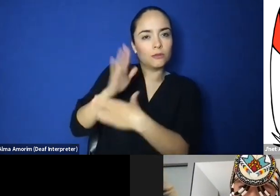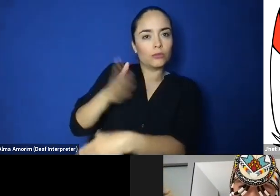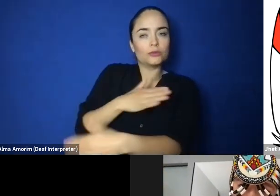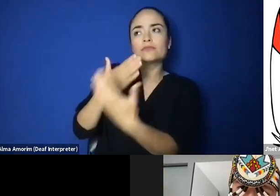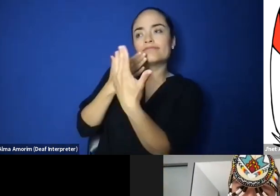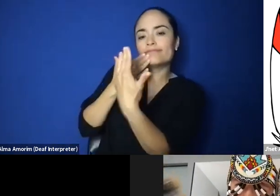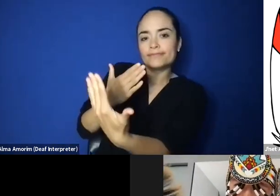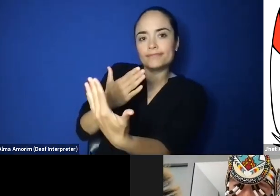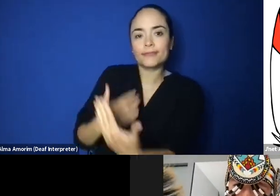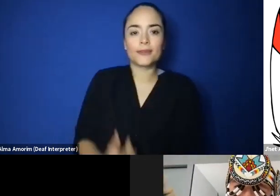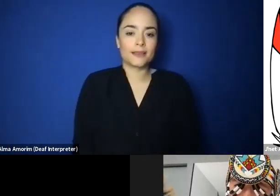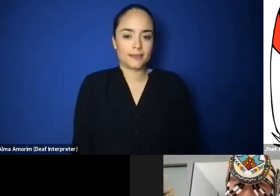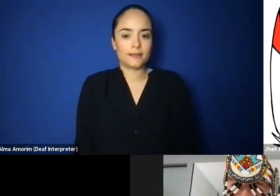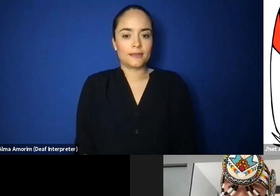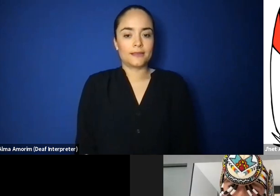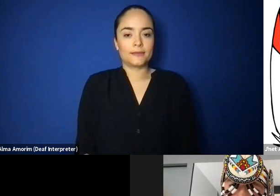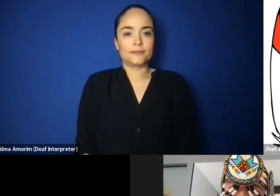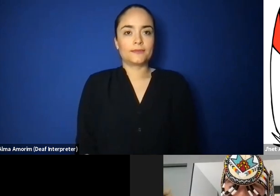I'm on the road today and I'm really happy that I was able to